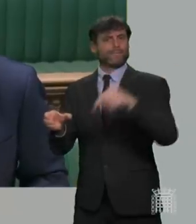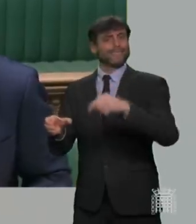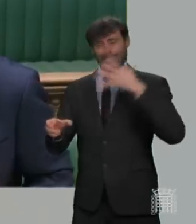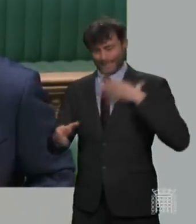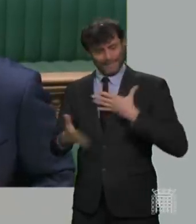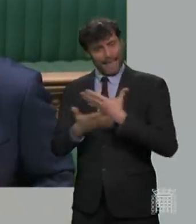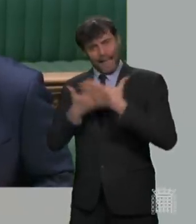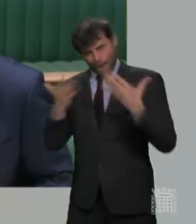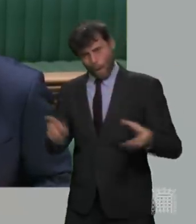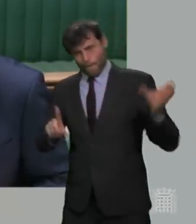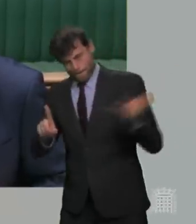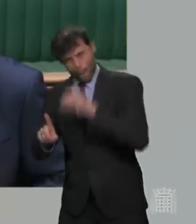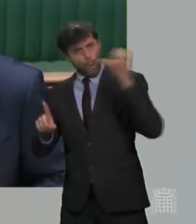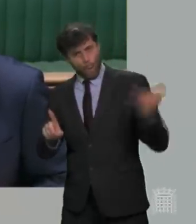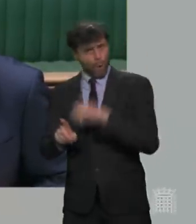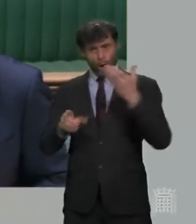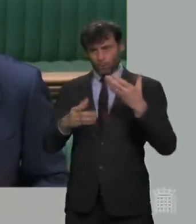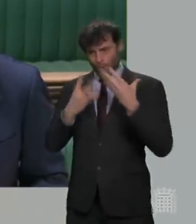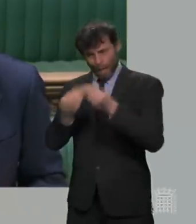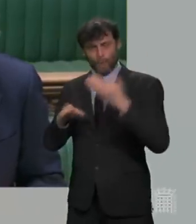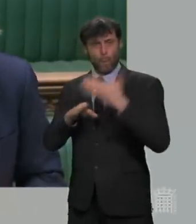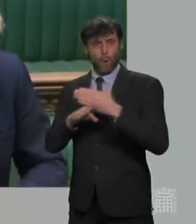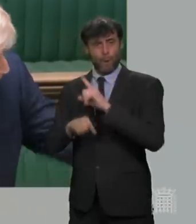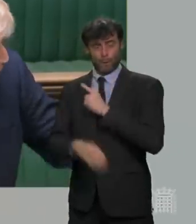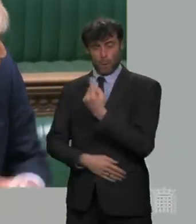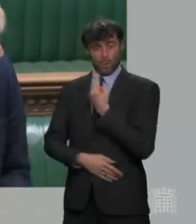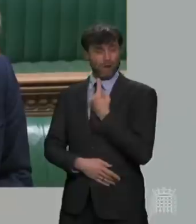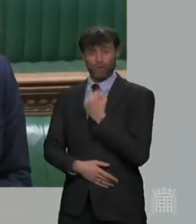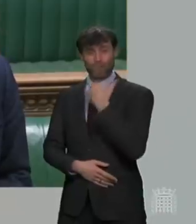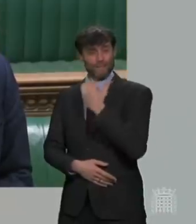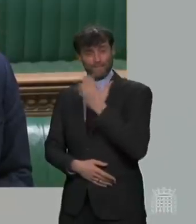with the undoubted stress and strains of the pandemic. That is why we have provided another